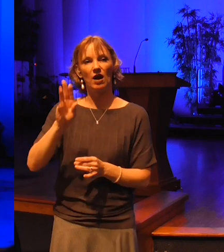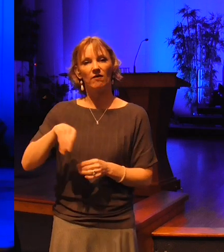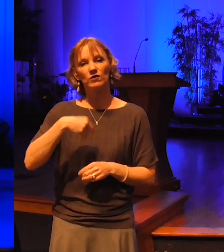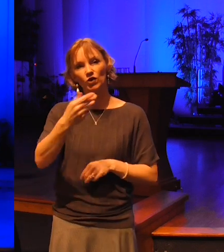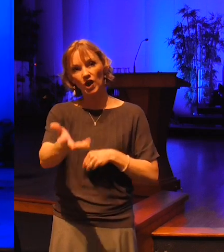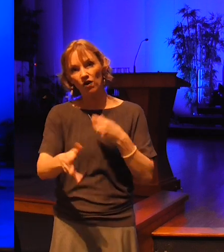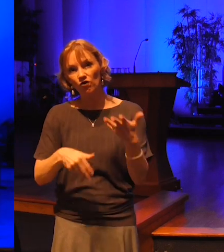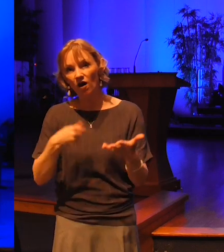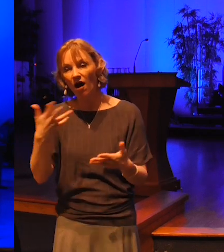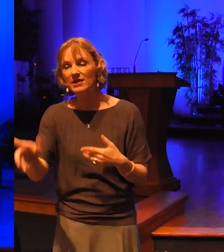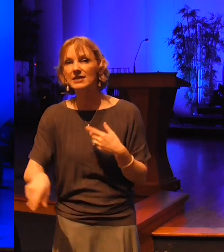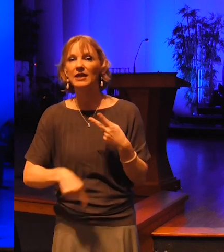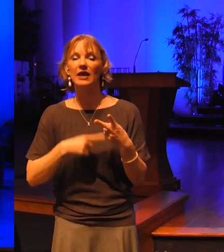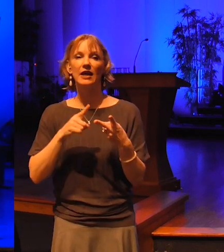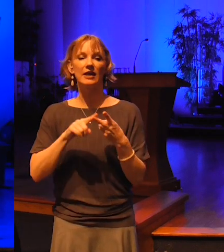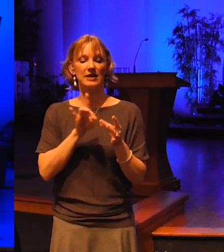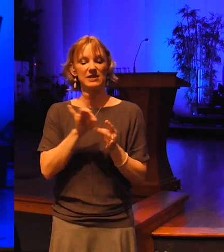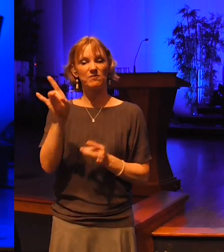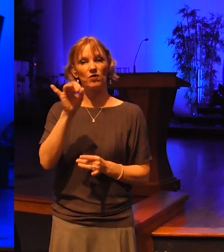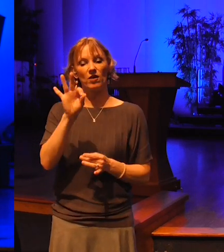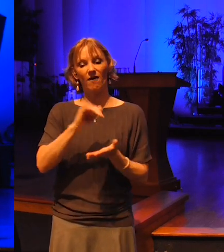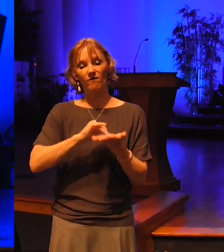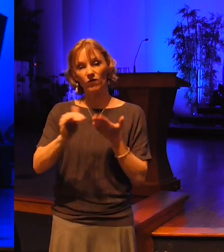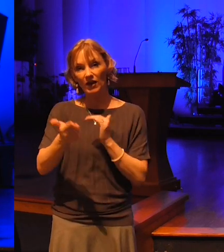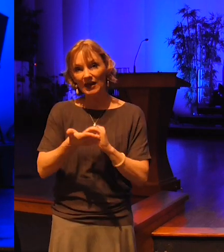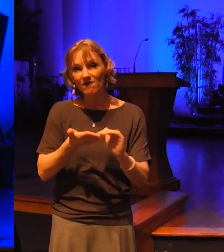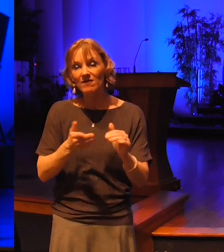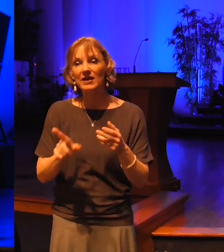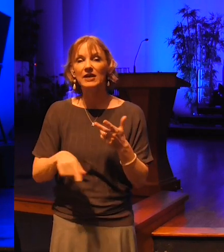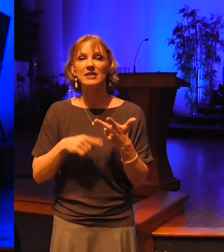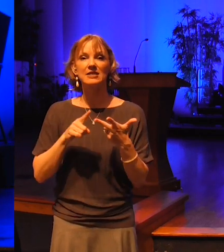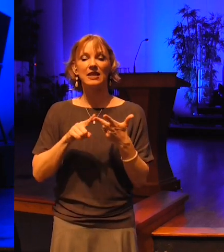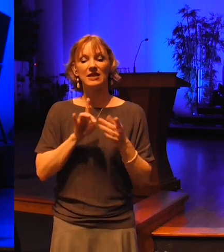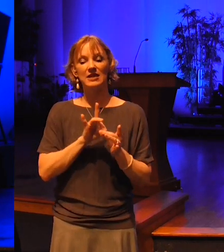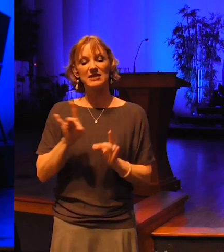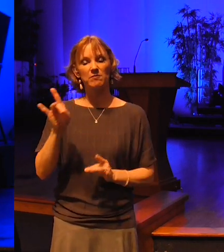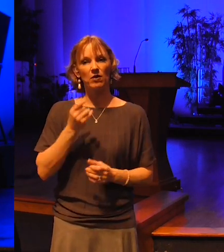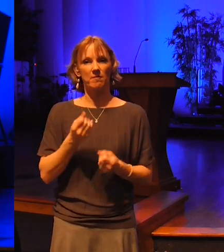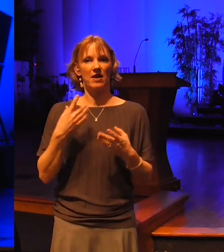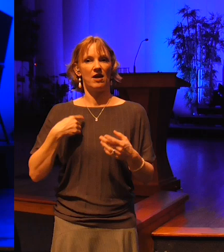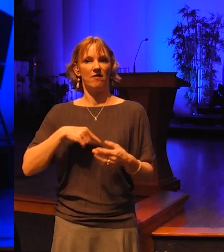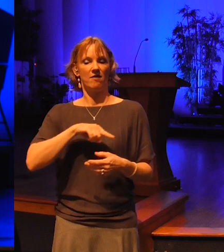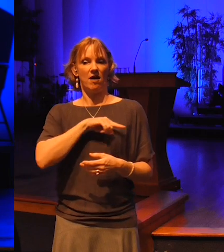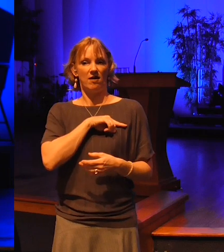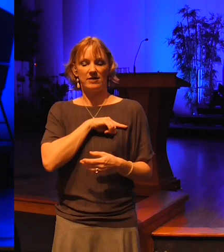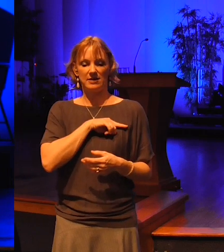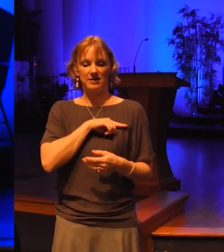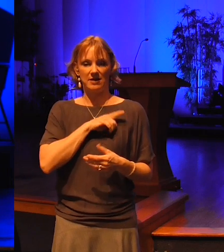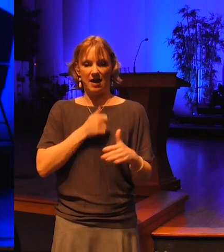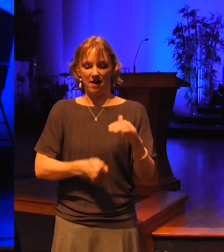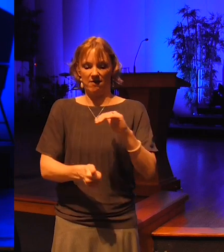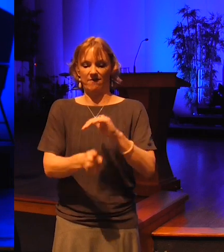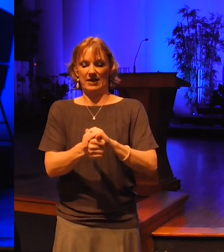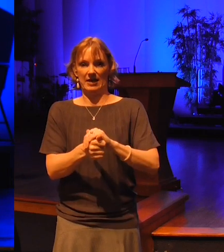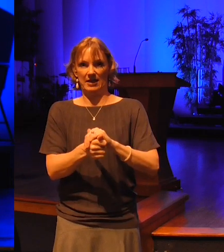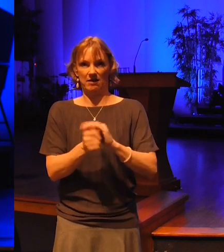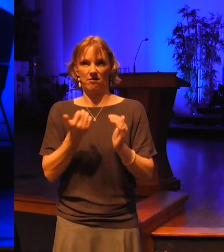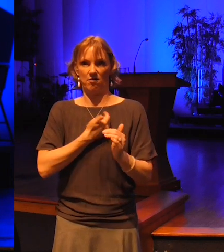spirit of forgiveness that spirit that too many of ourselves have buried our true selves so deep